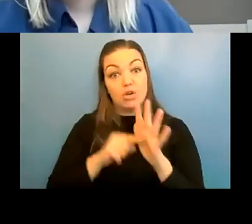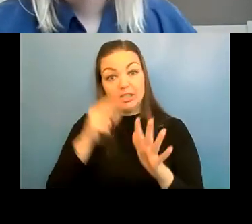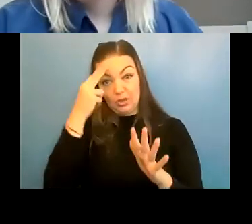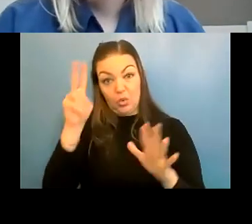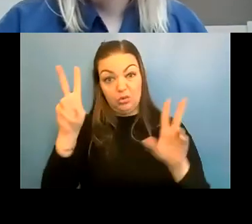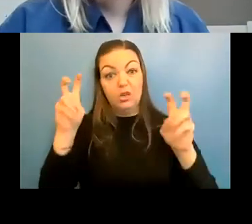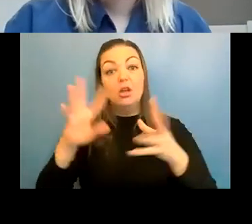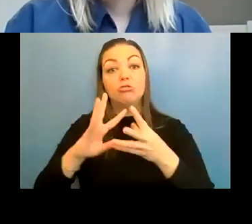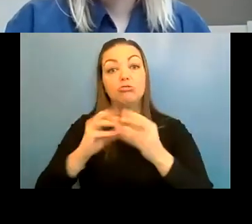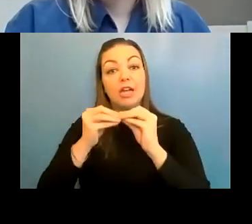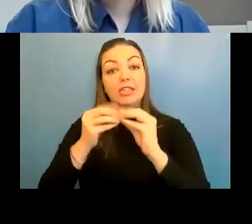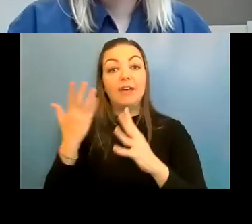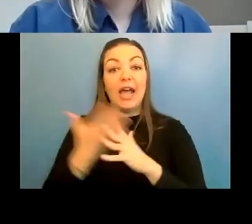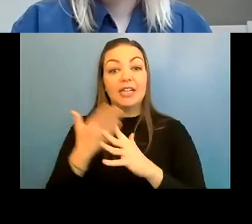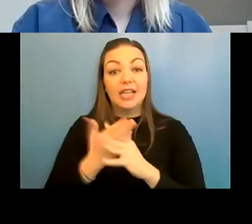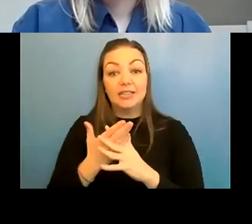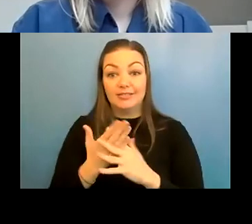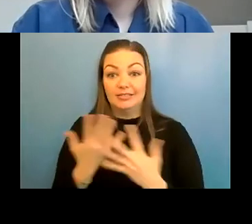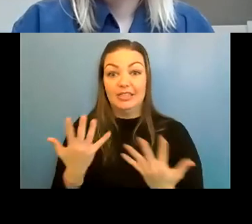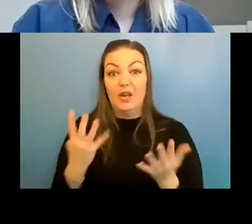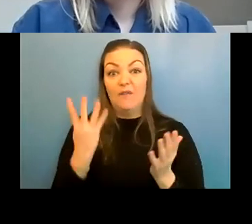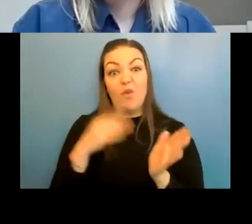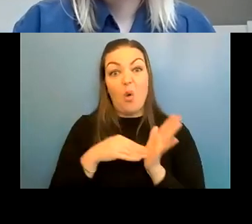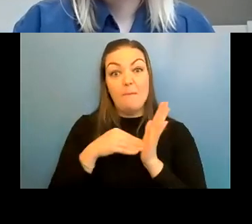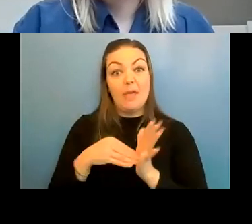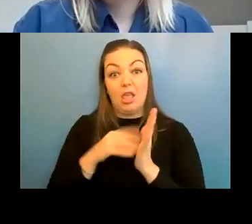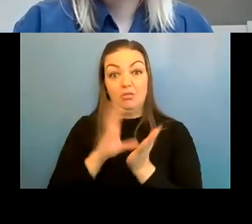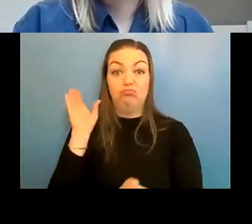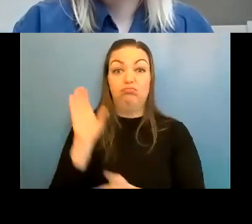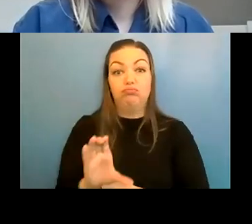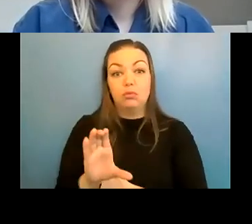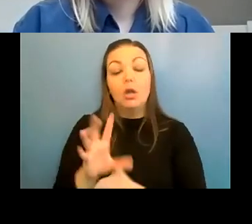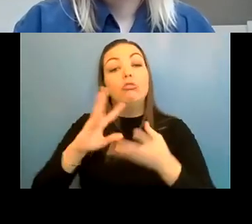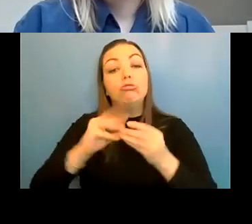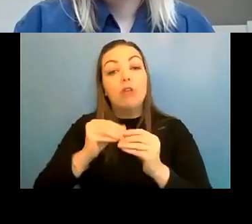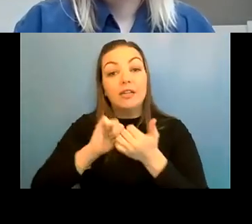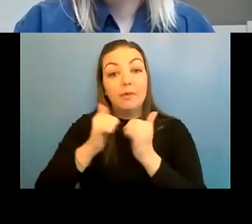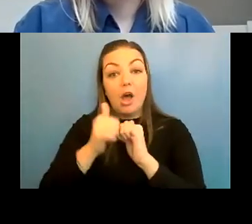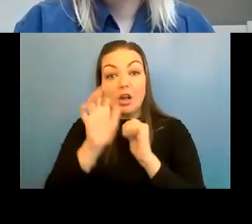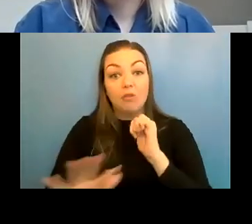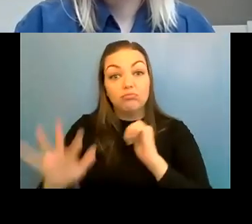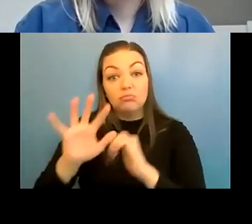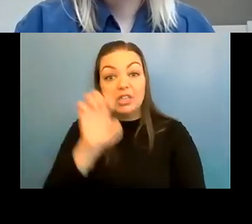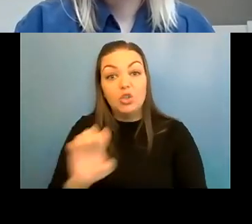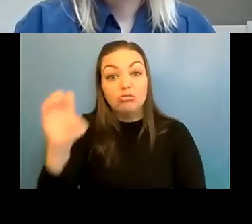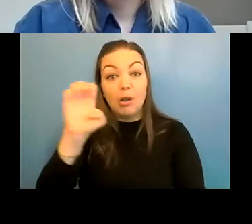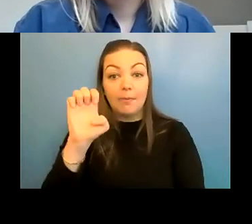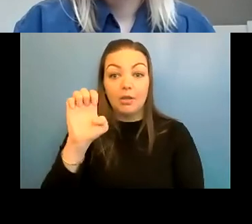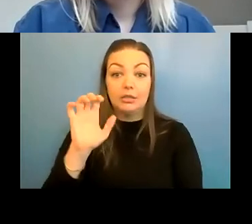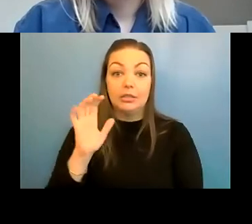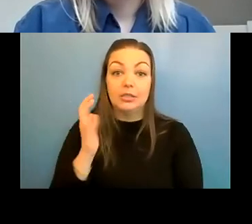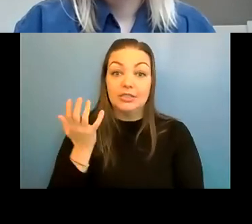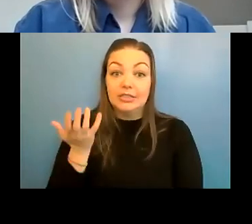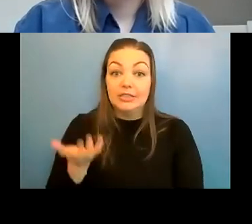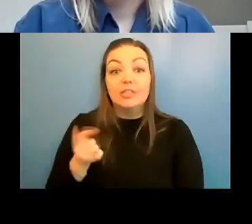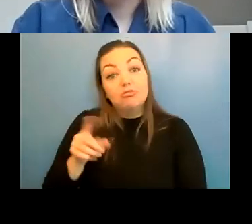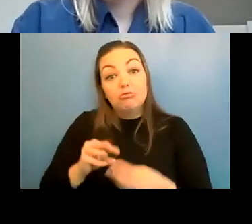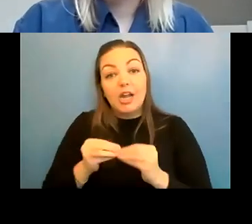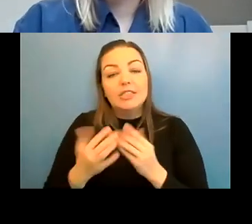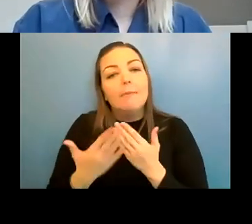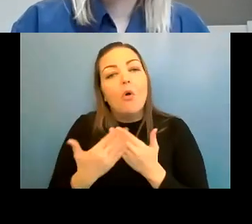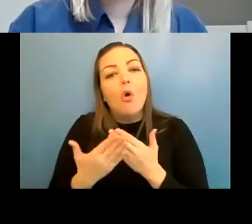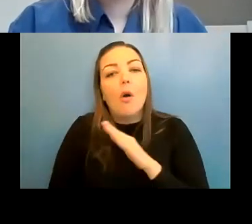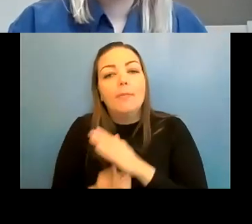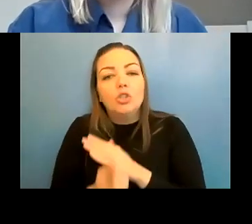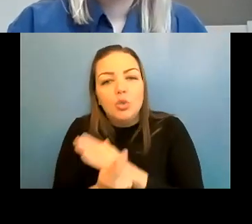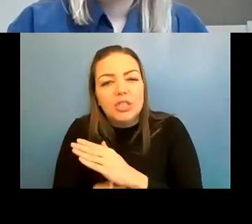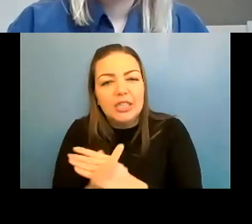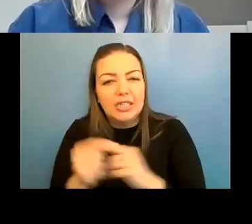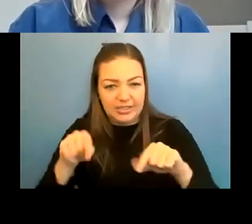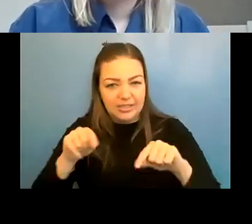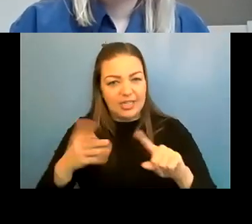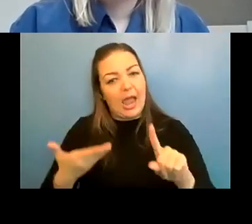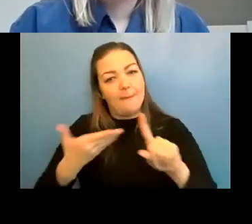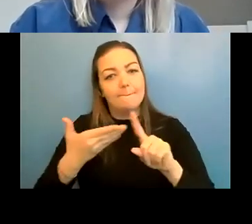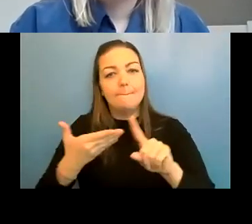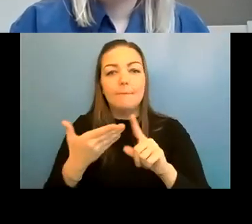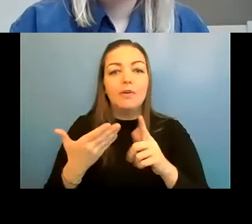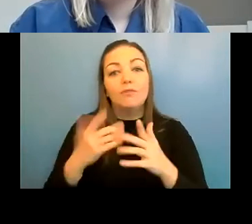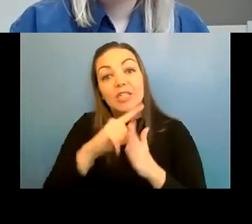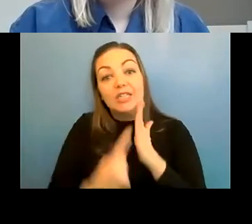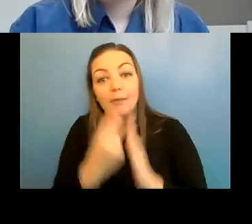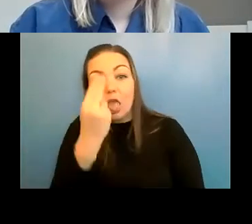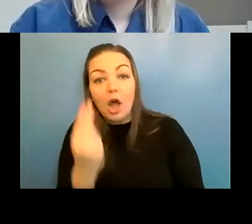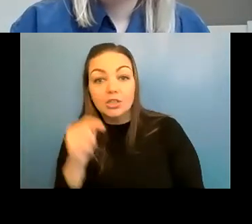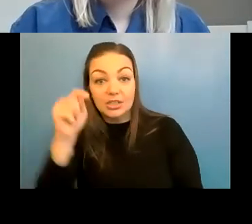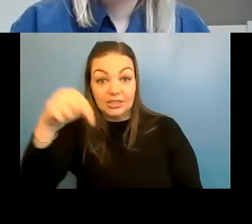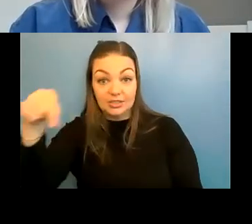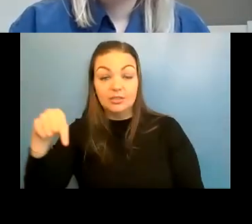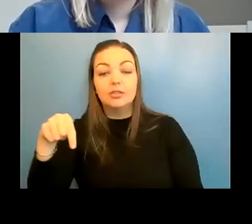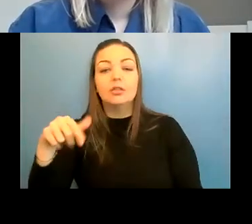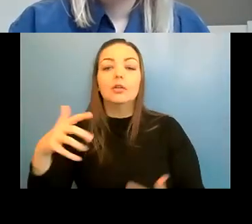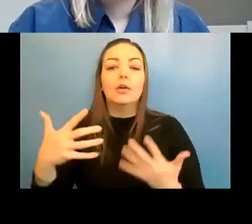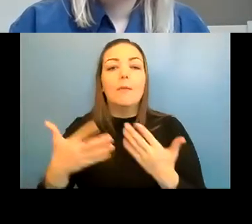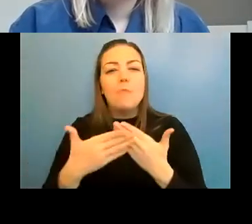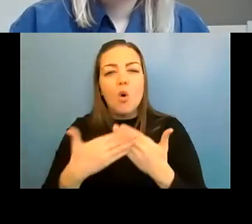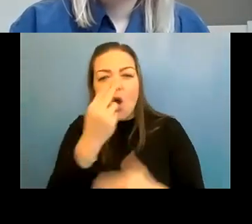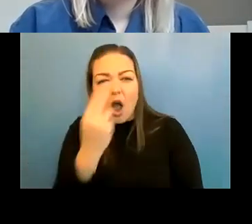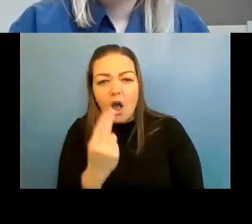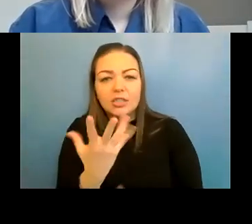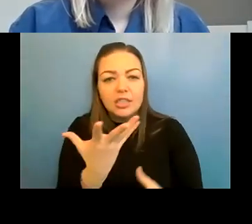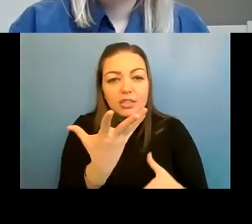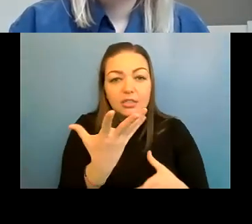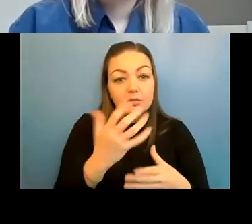Creative Europe funded project, Europe Beyond Access, which is a €4 million project with multiple partners across the EU,